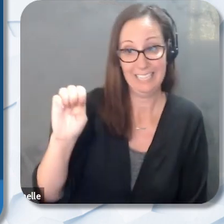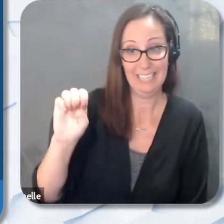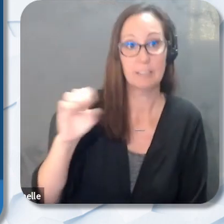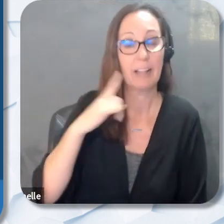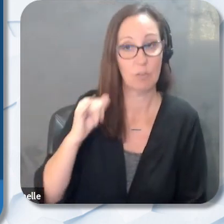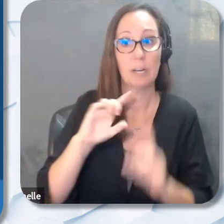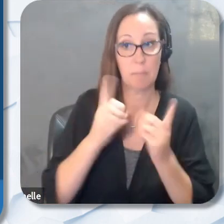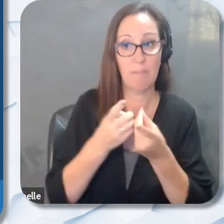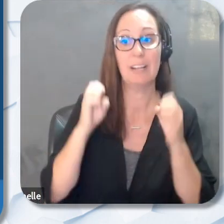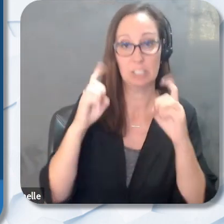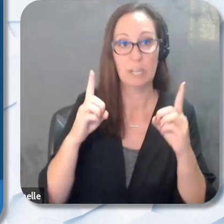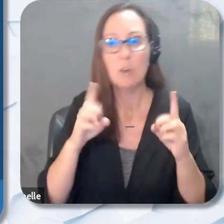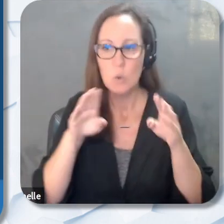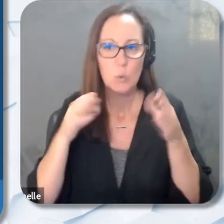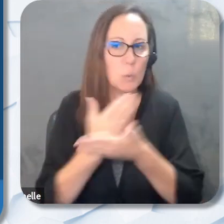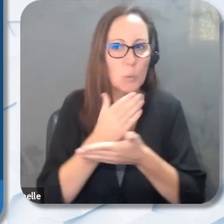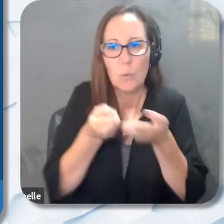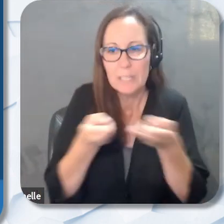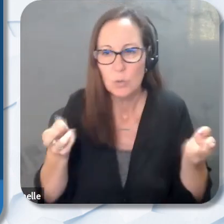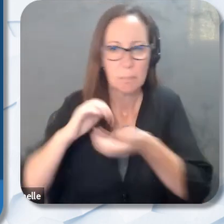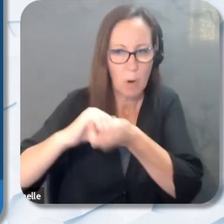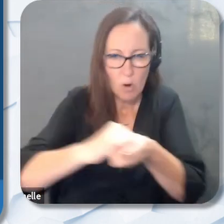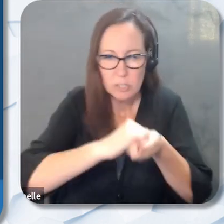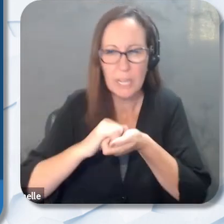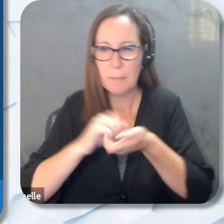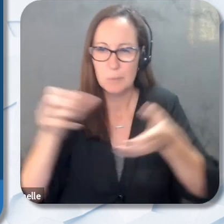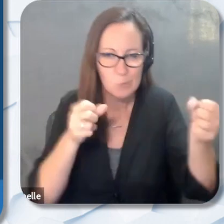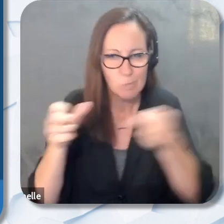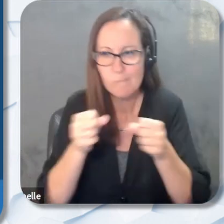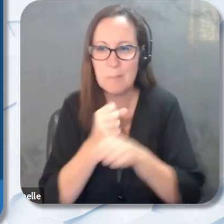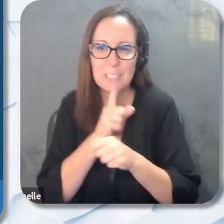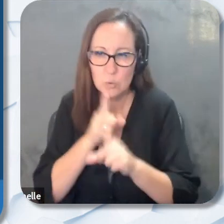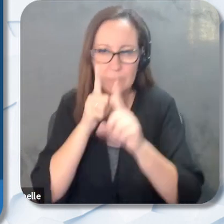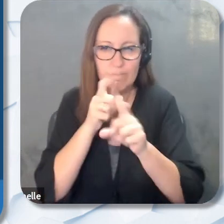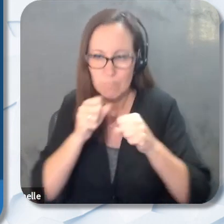focus resources and philanthropic partnerships to its pursuit of strengthening programming and